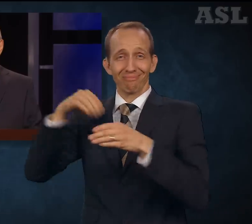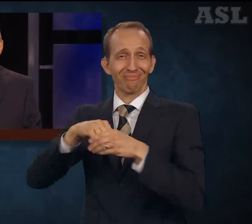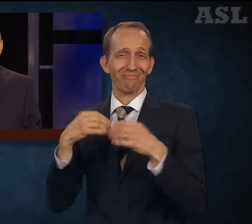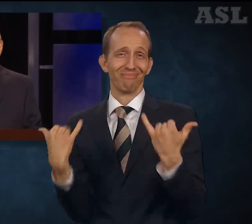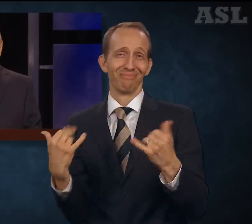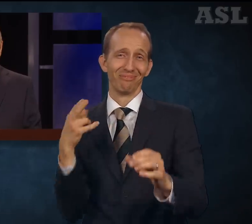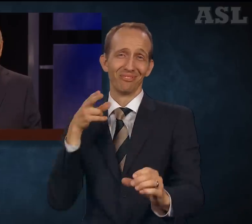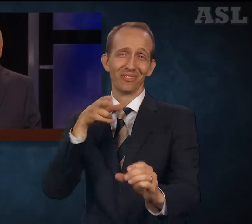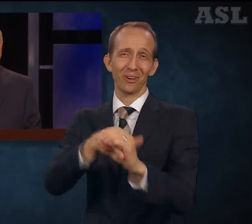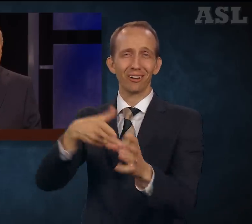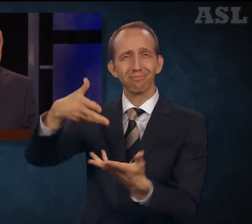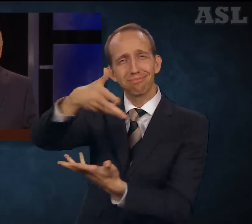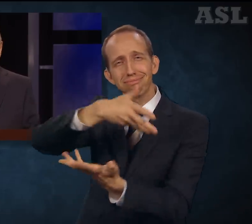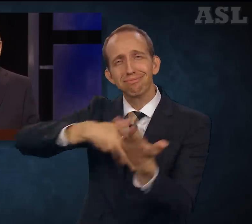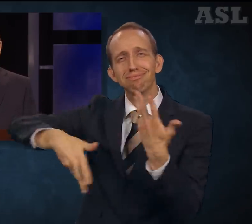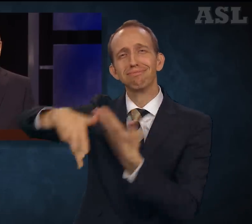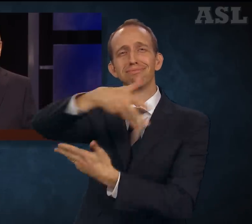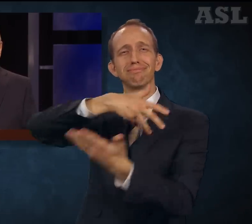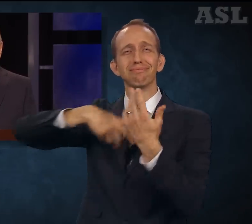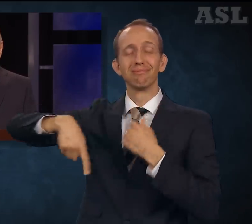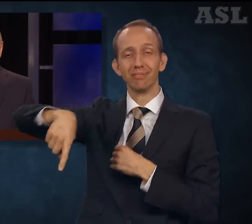OVER JOYED TO BE WITH YOU